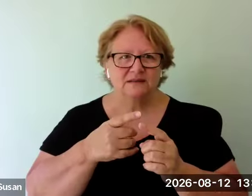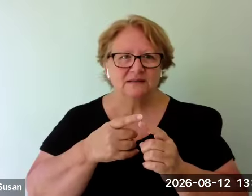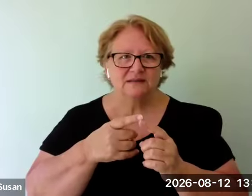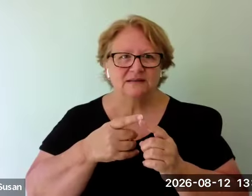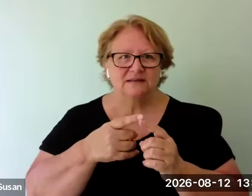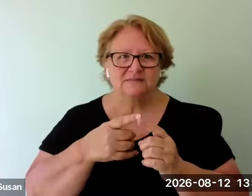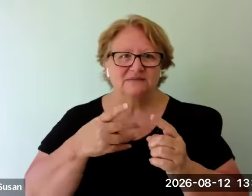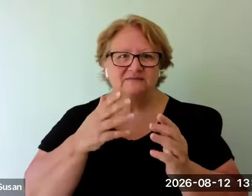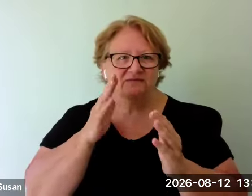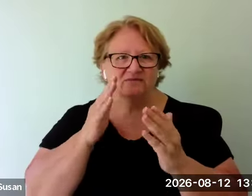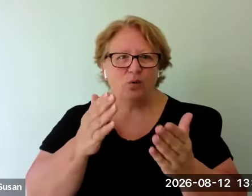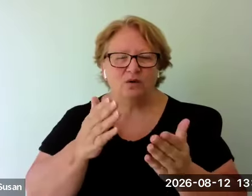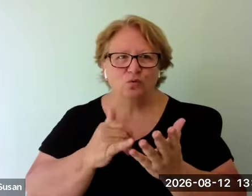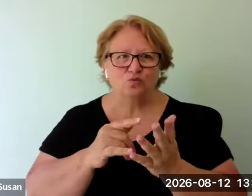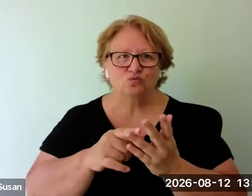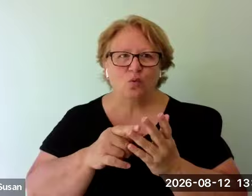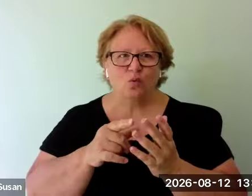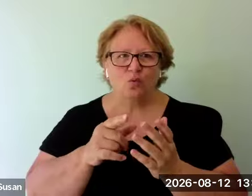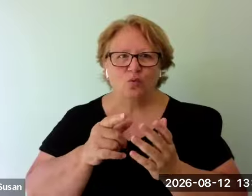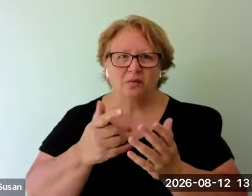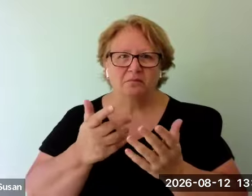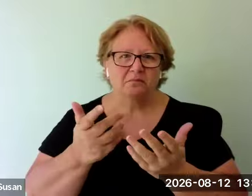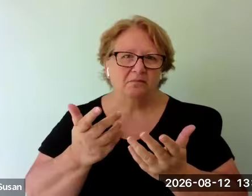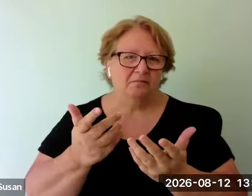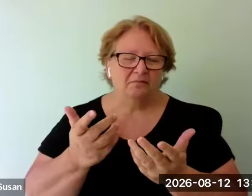We're not prescribing